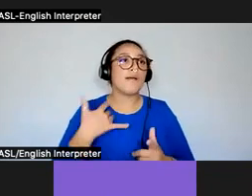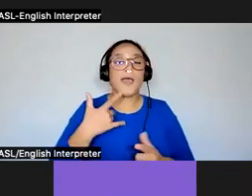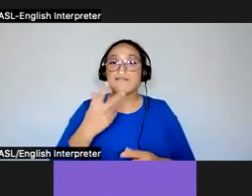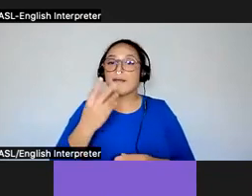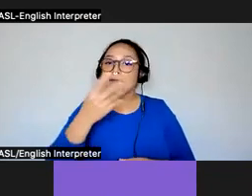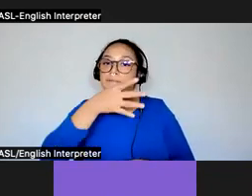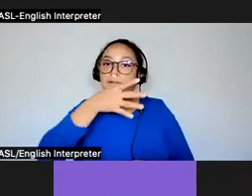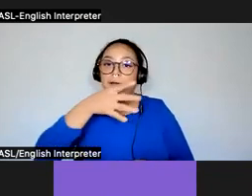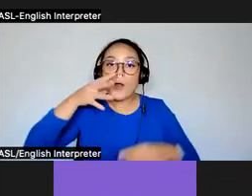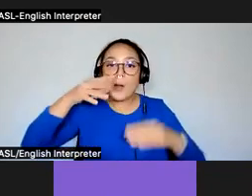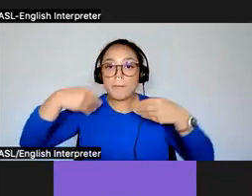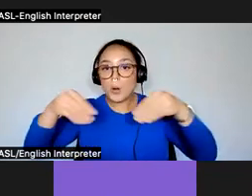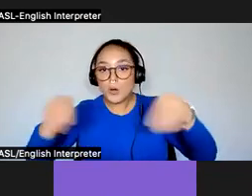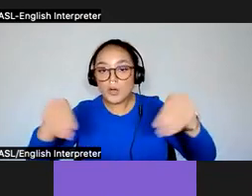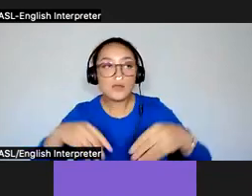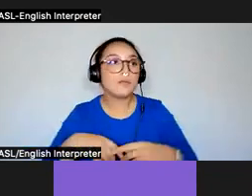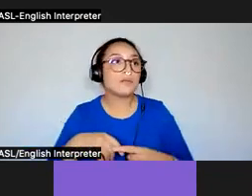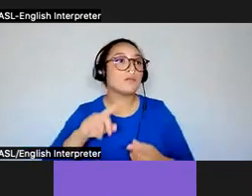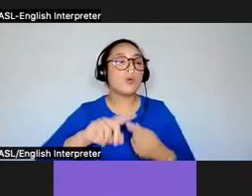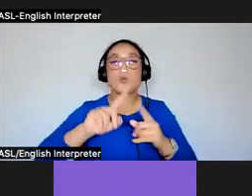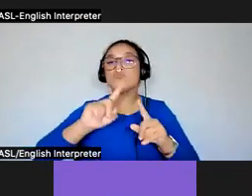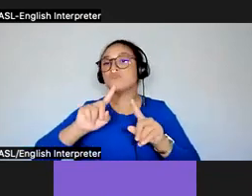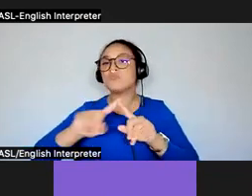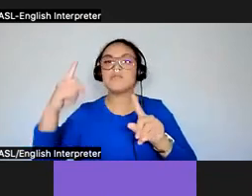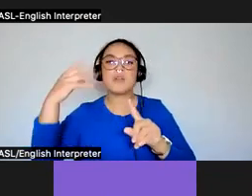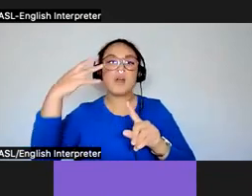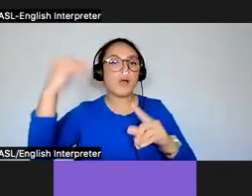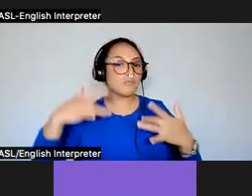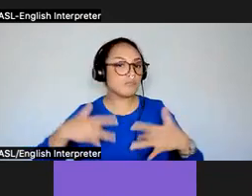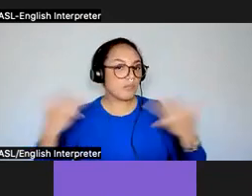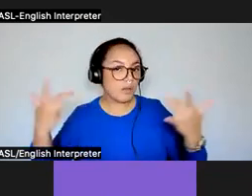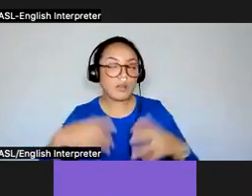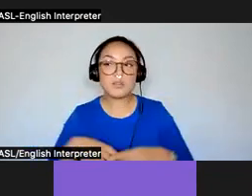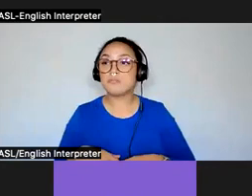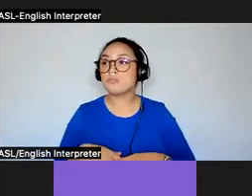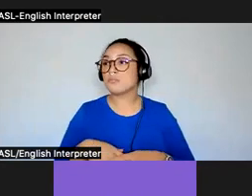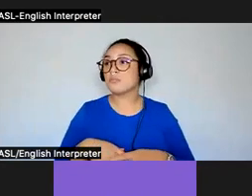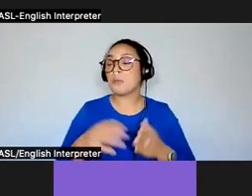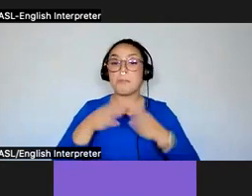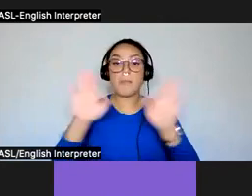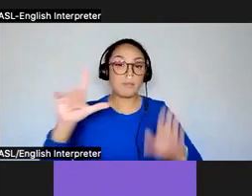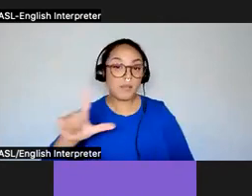To distribute these, sometimes they go to the public libraries, community centers.